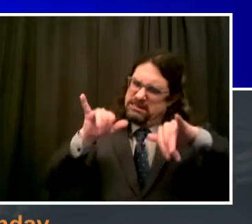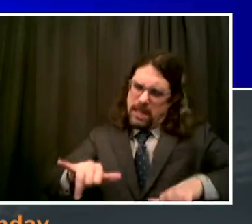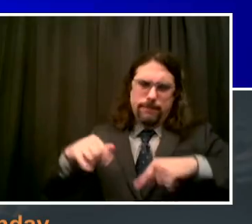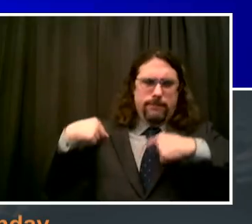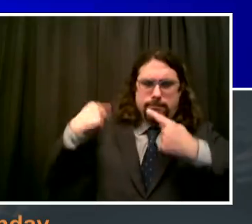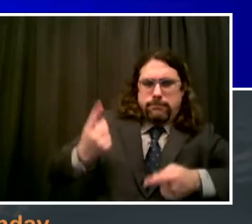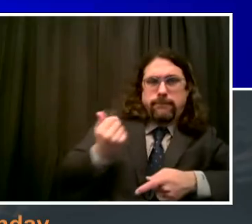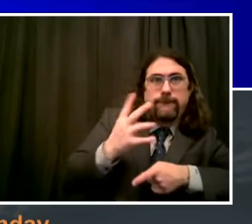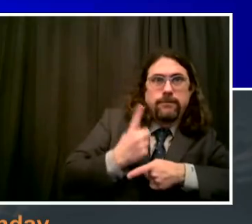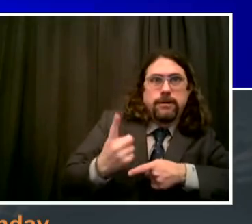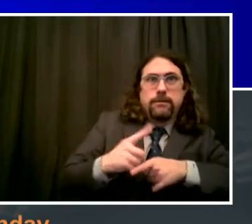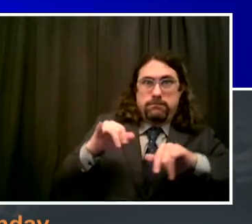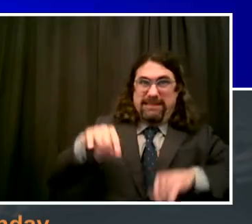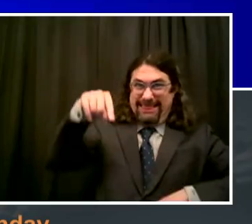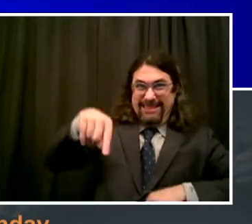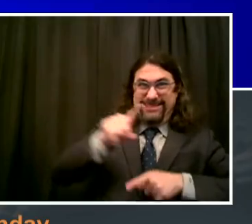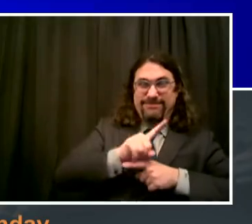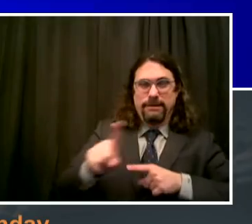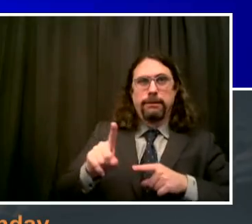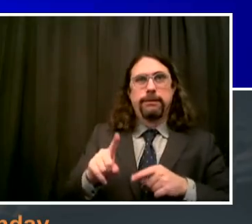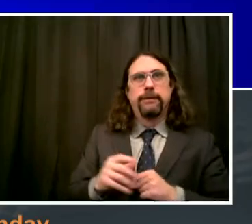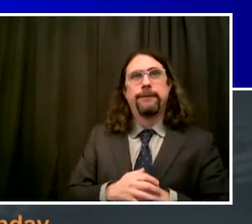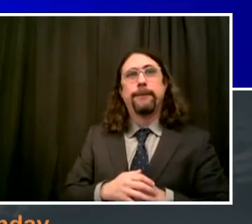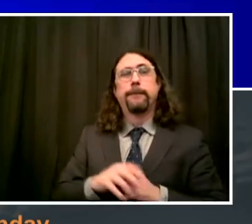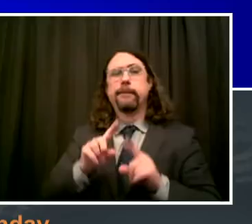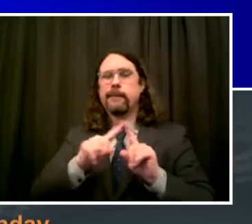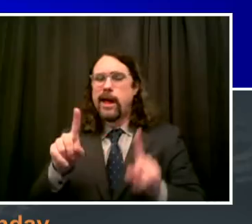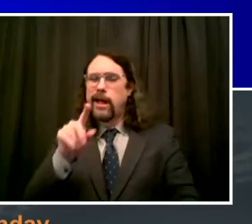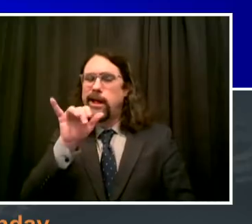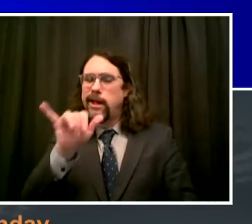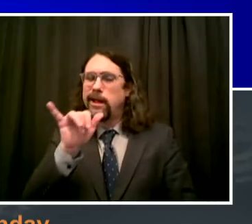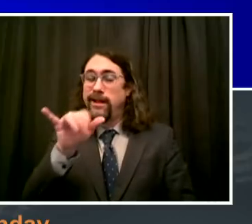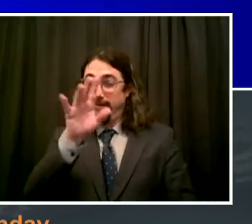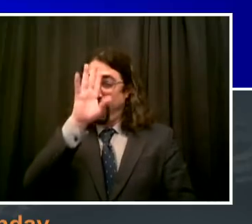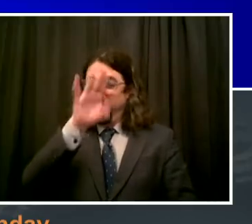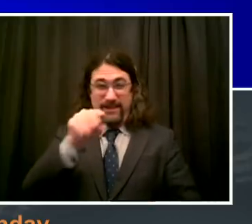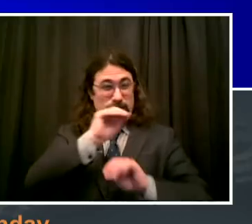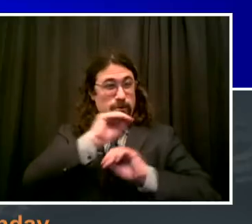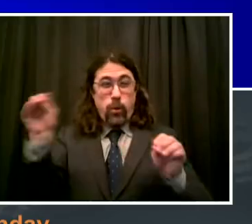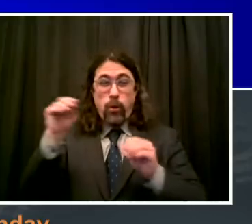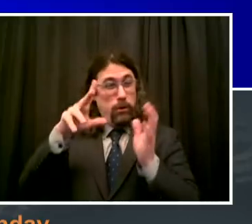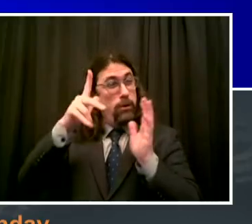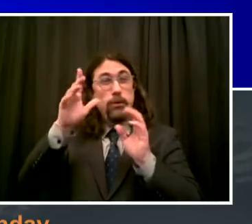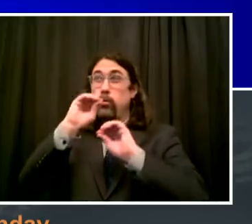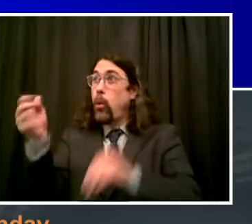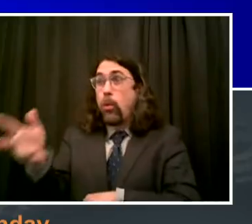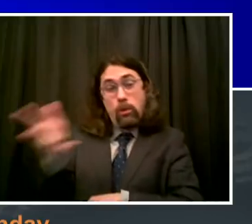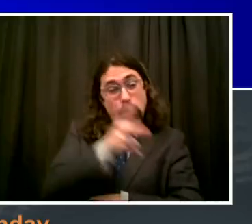SUSPENSION HAS HELPED PEOPLE, MADE LIVES A LITTLE EASIER, HELP EDPPEOL E